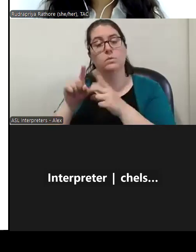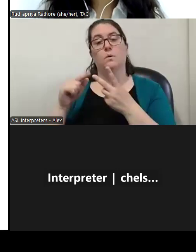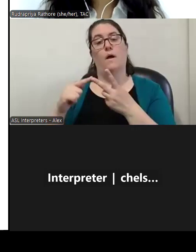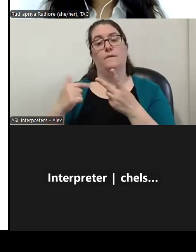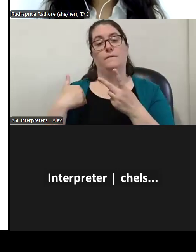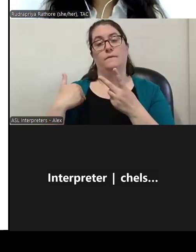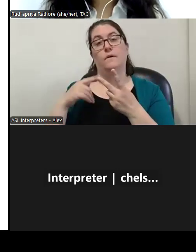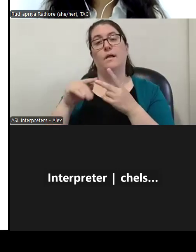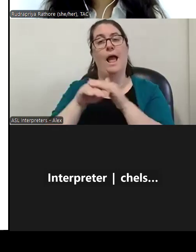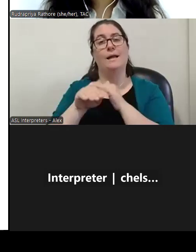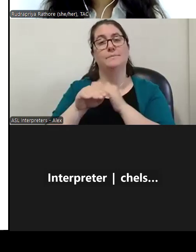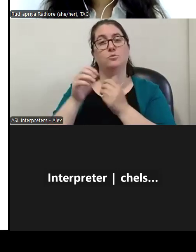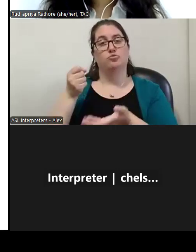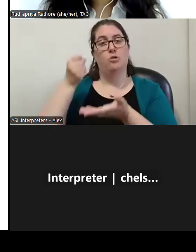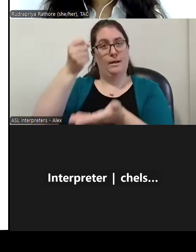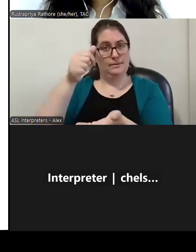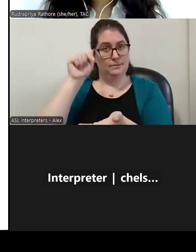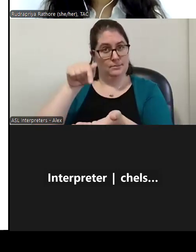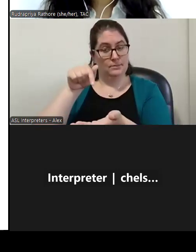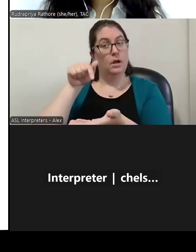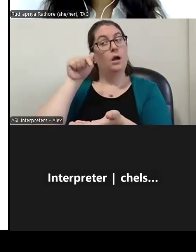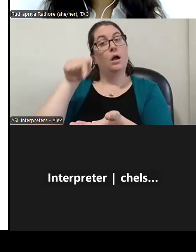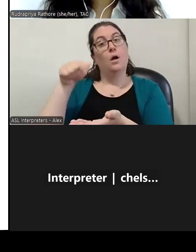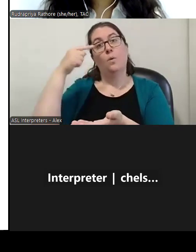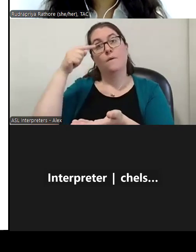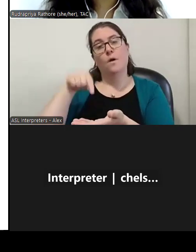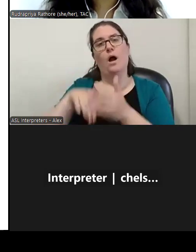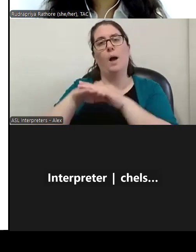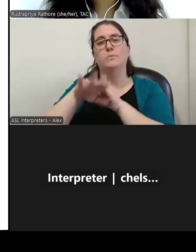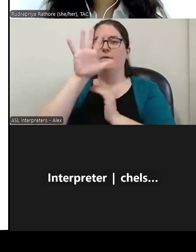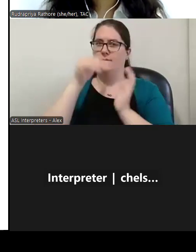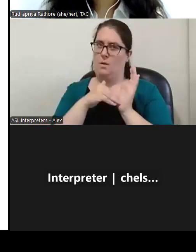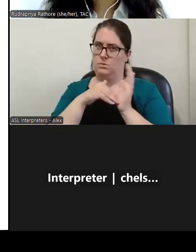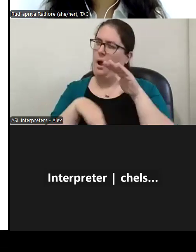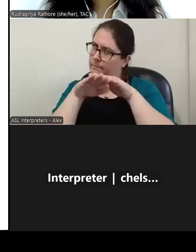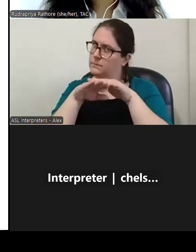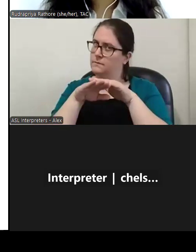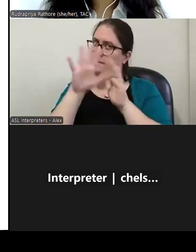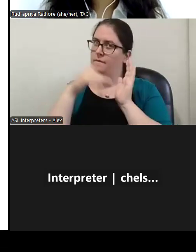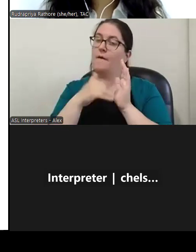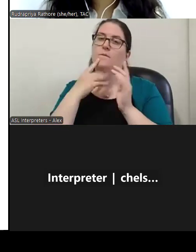an accessibility grant these grants provide up to $5,000 in additional support for your project if